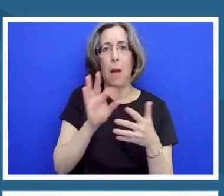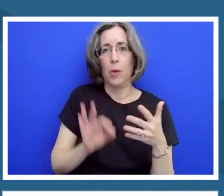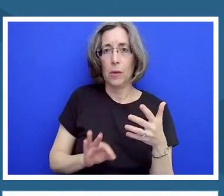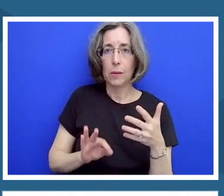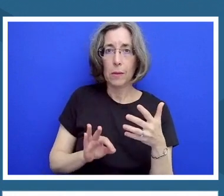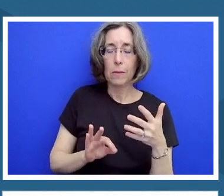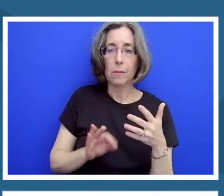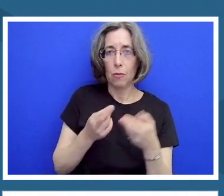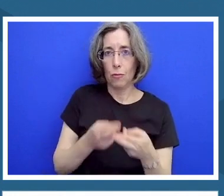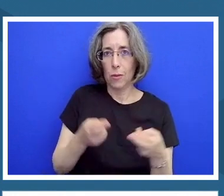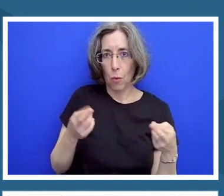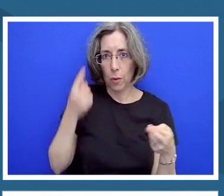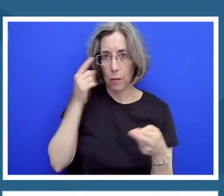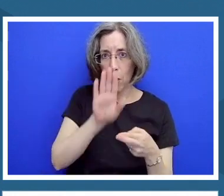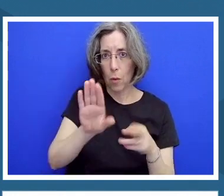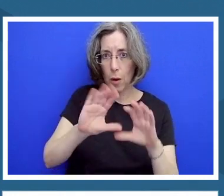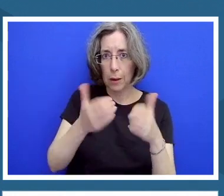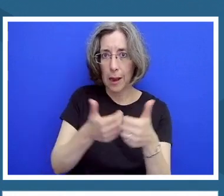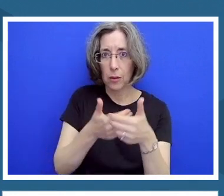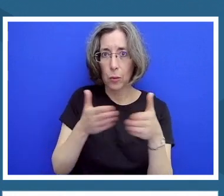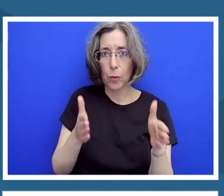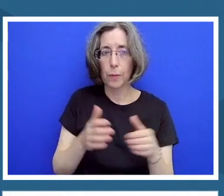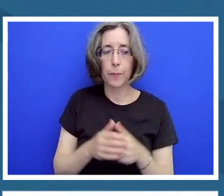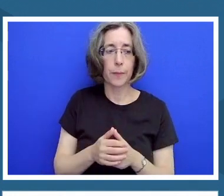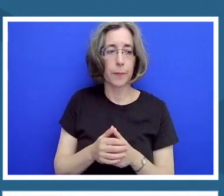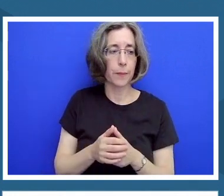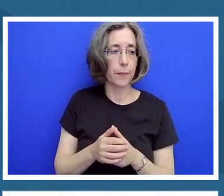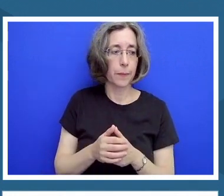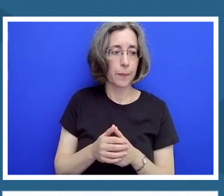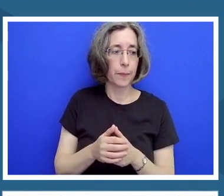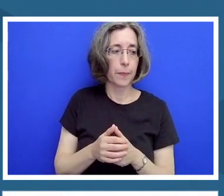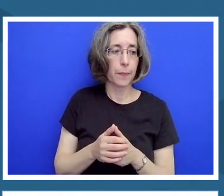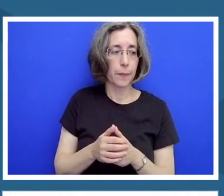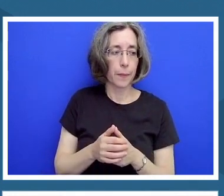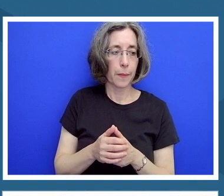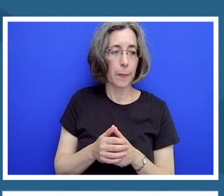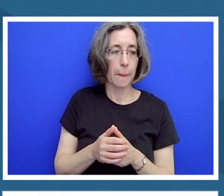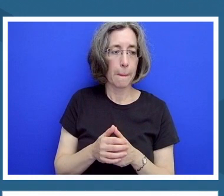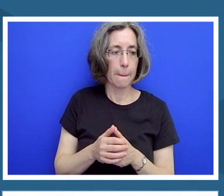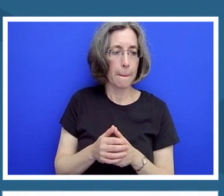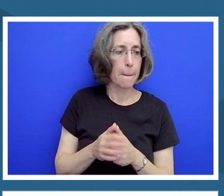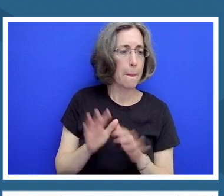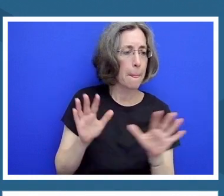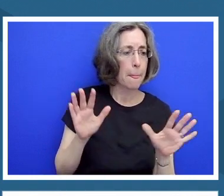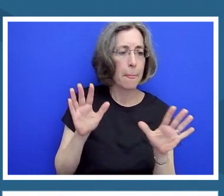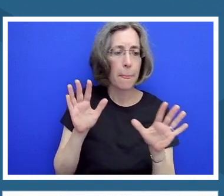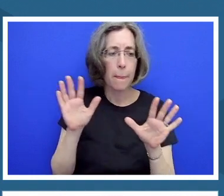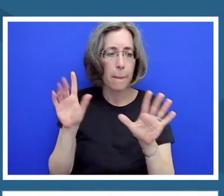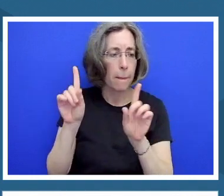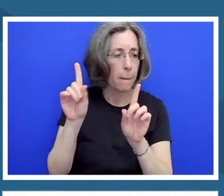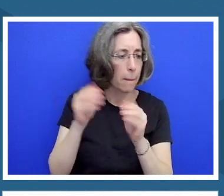in fact investigate many standards